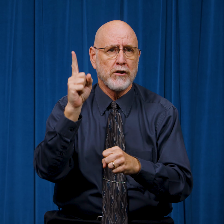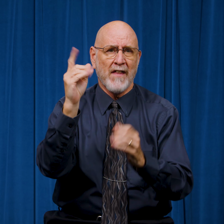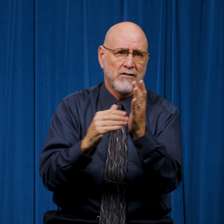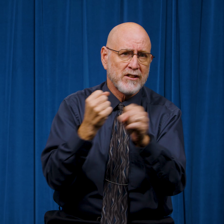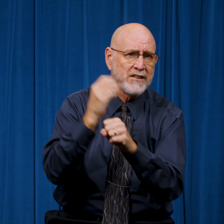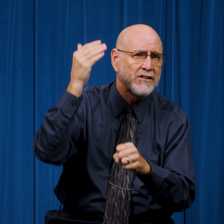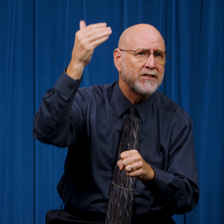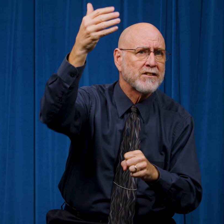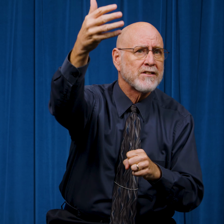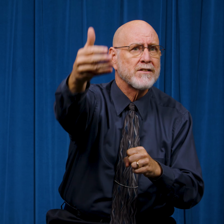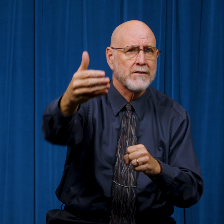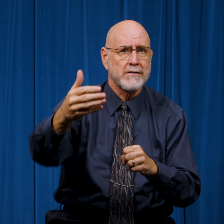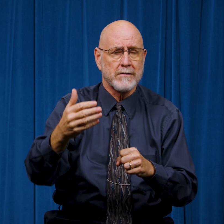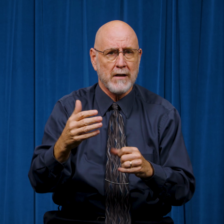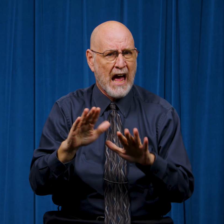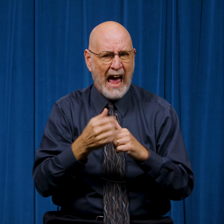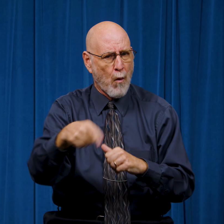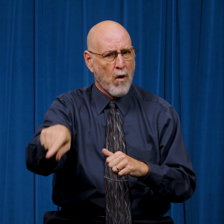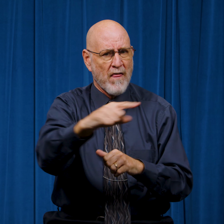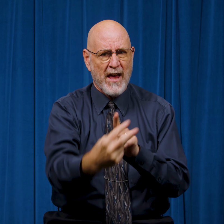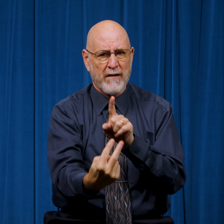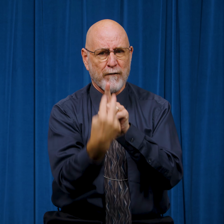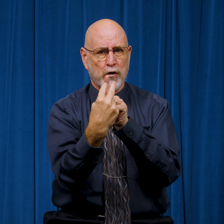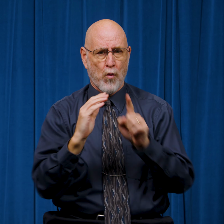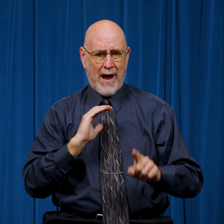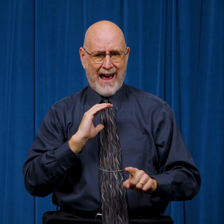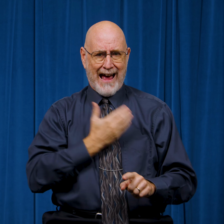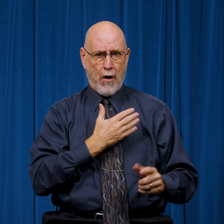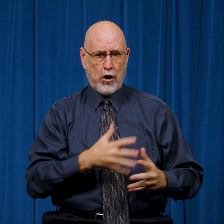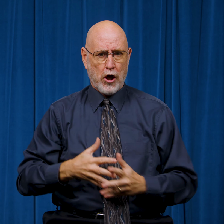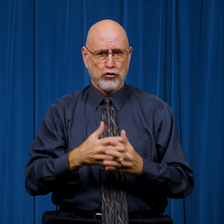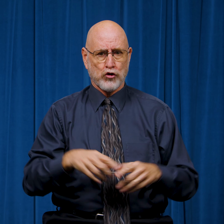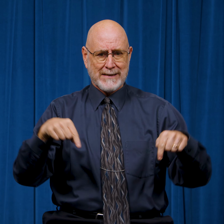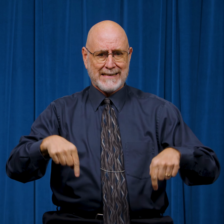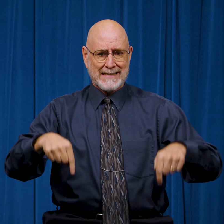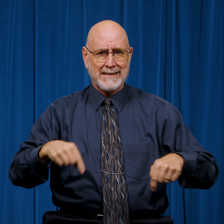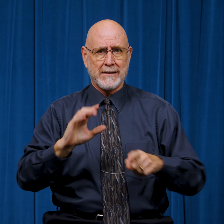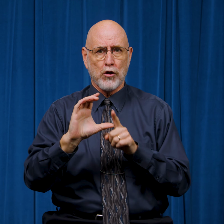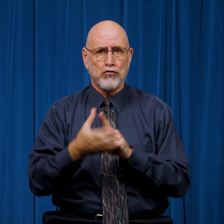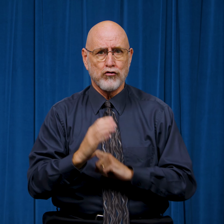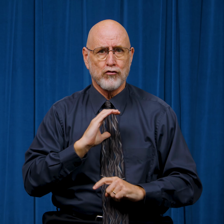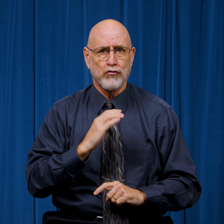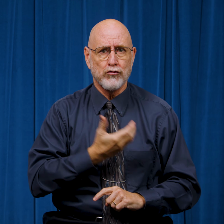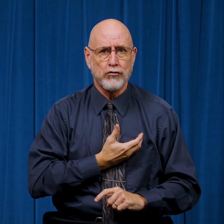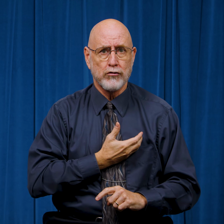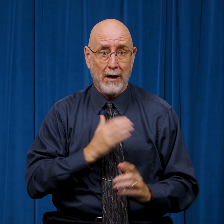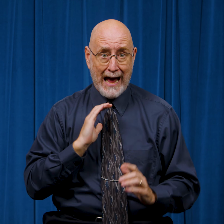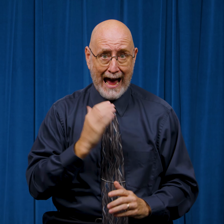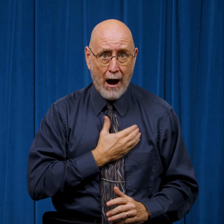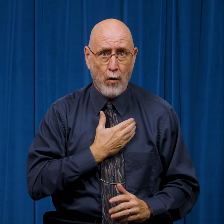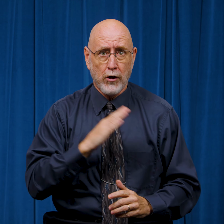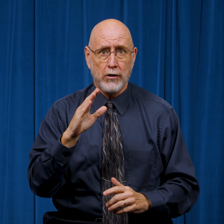how will they view our country, our culture, our civilization?